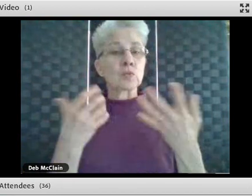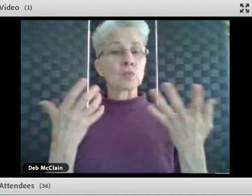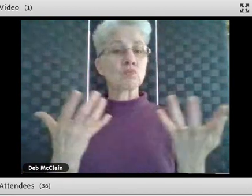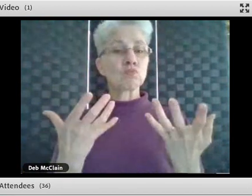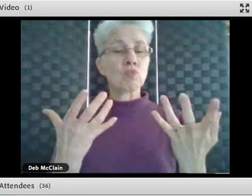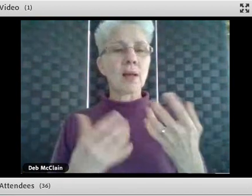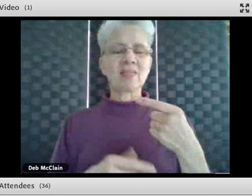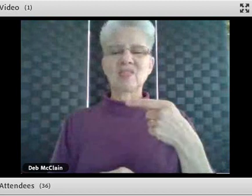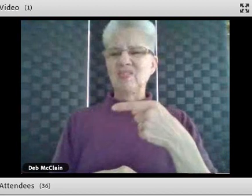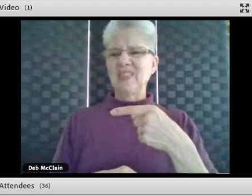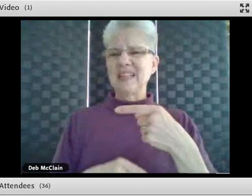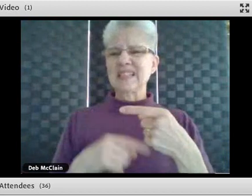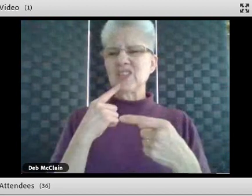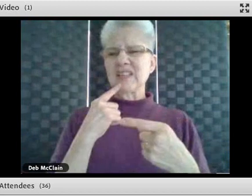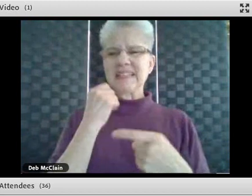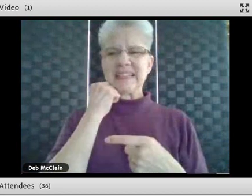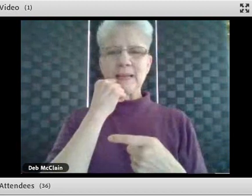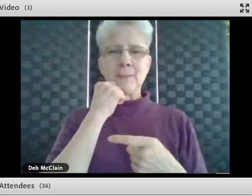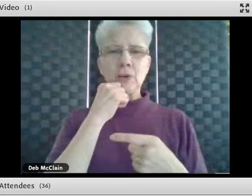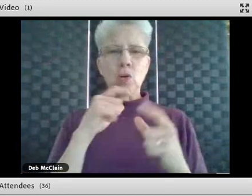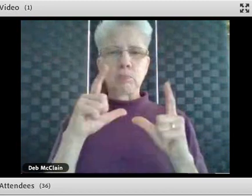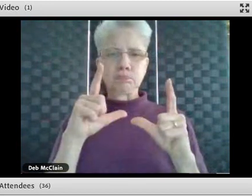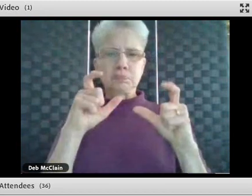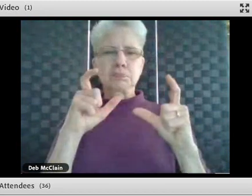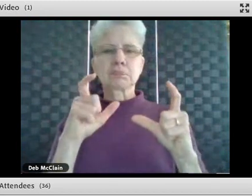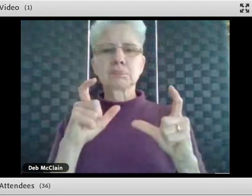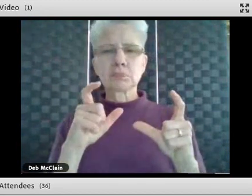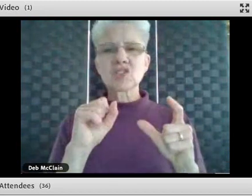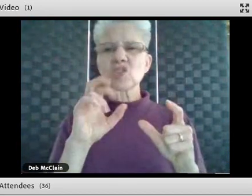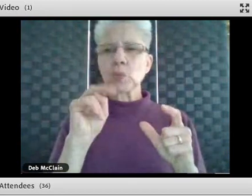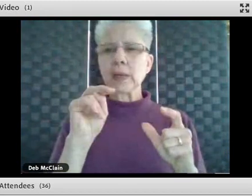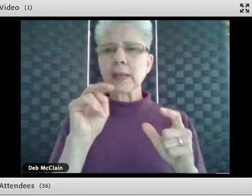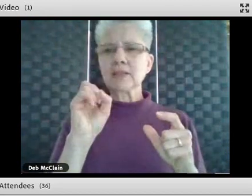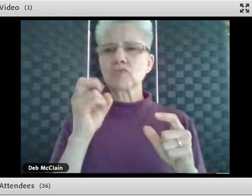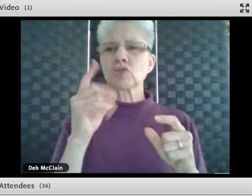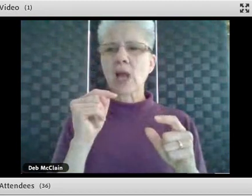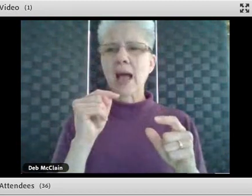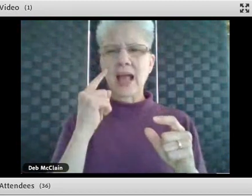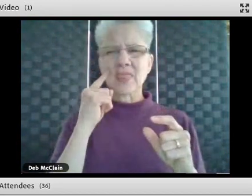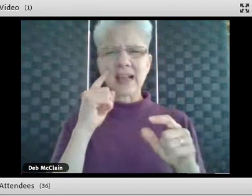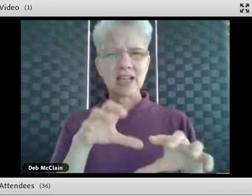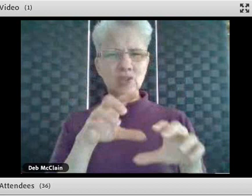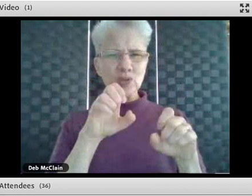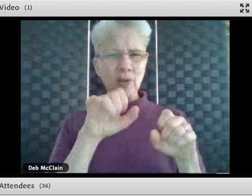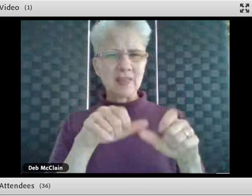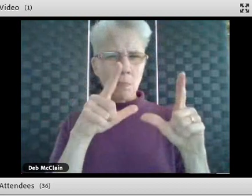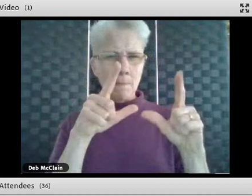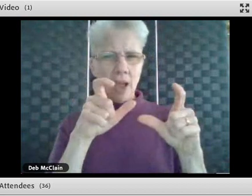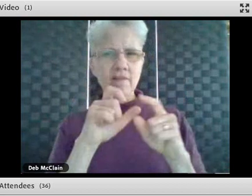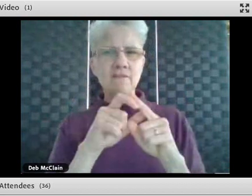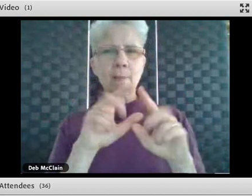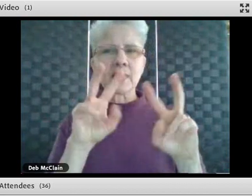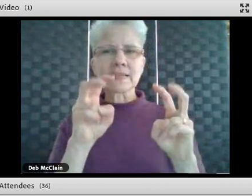This is just a typical screenshot -- I believe I took this from WorldCat -- of the subject headings and subheadings